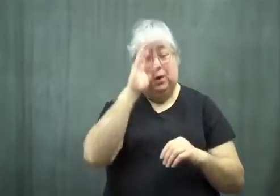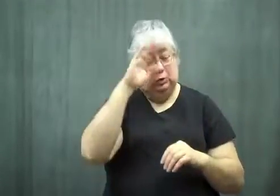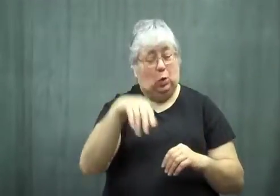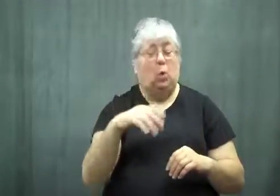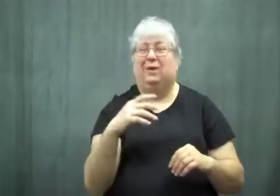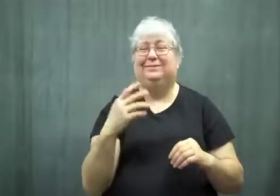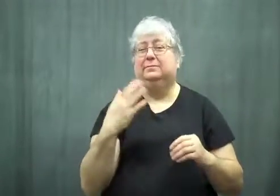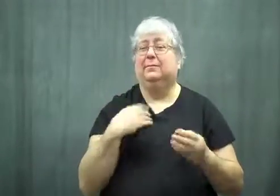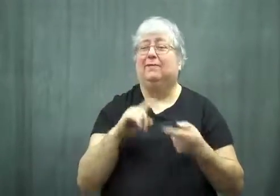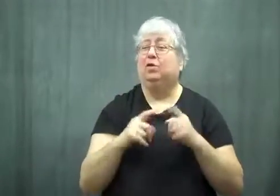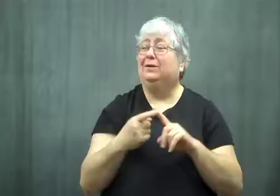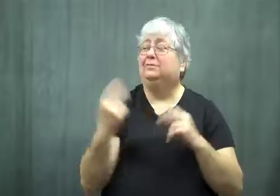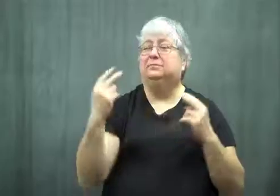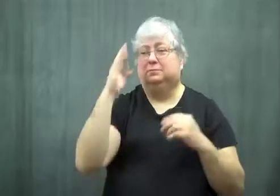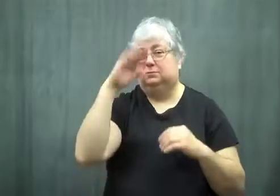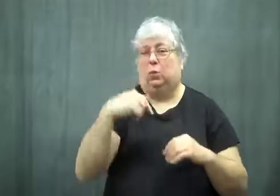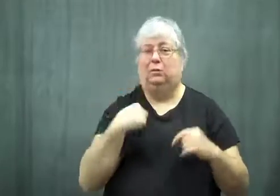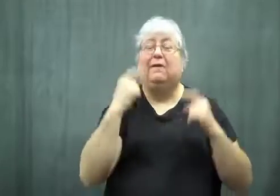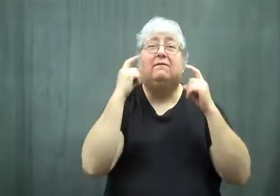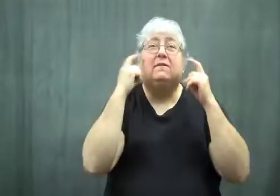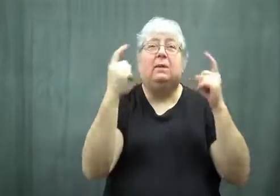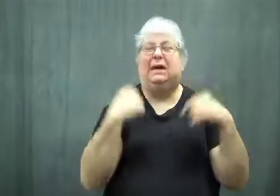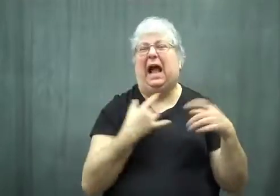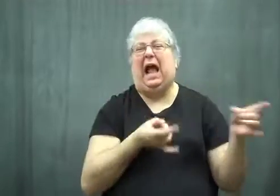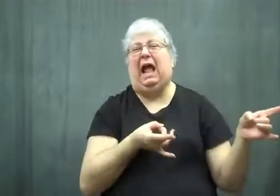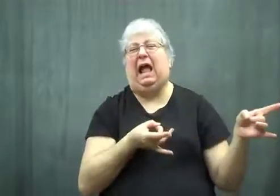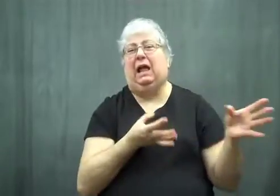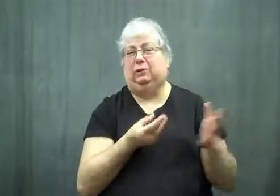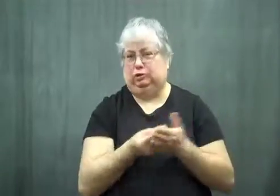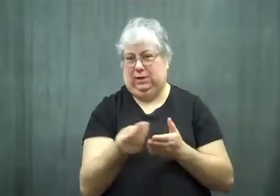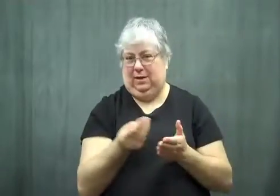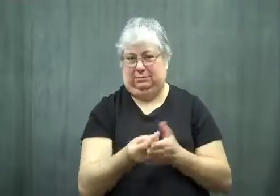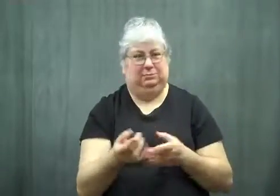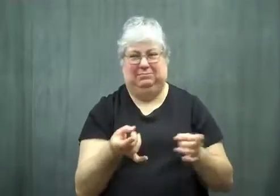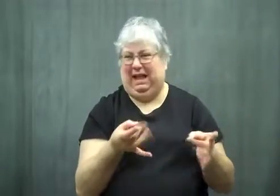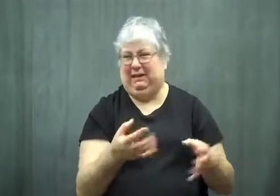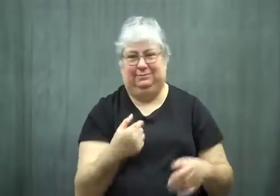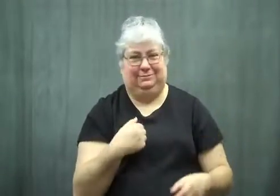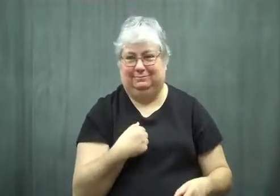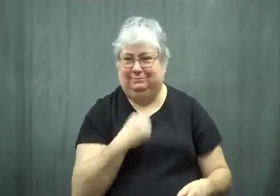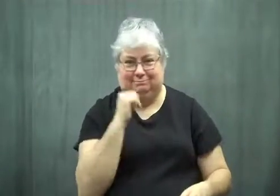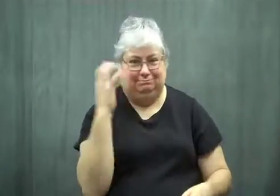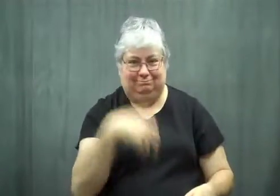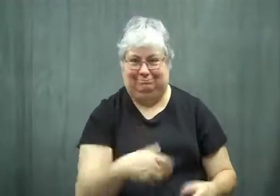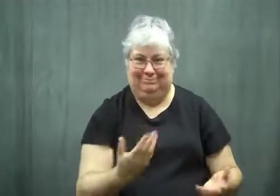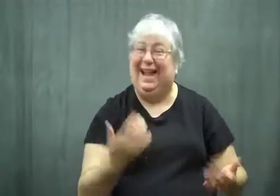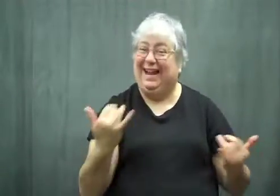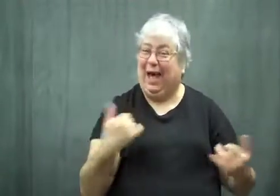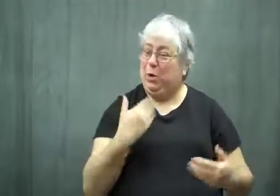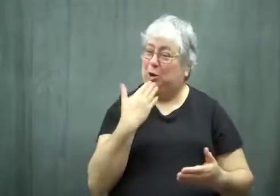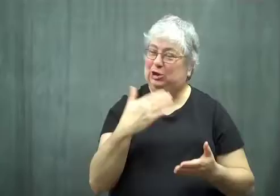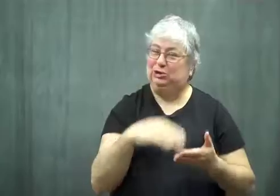My friends know me, and they know I hate shopping. I'm known for that.